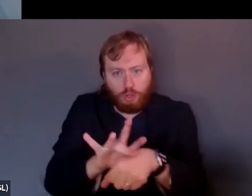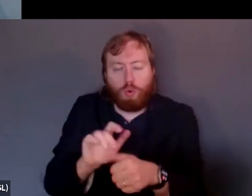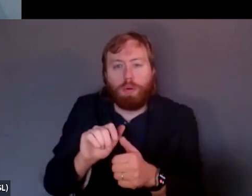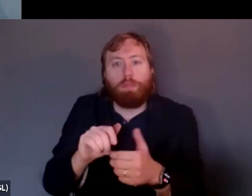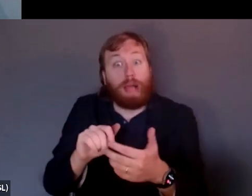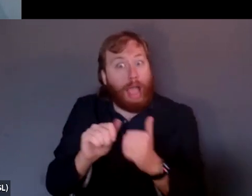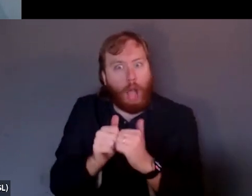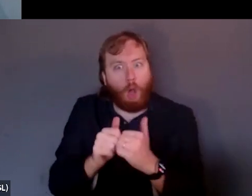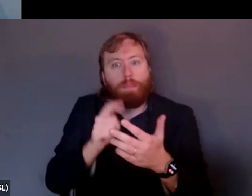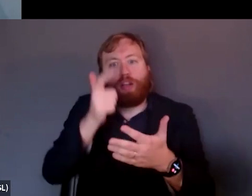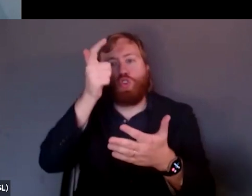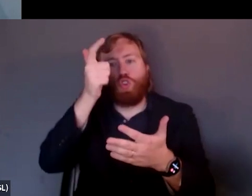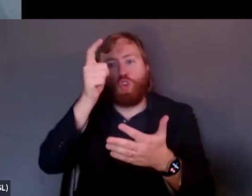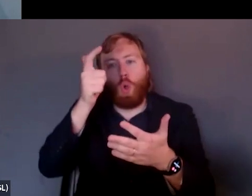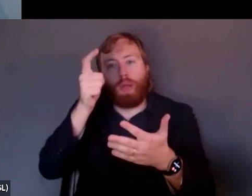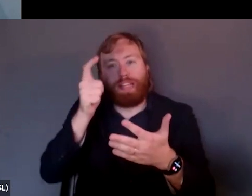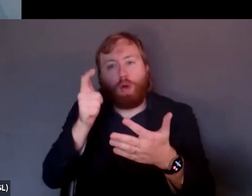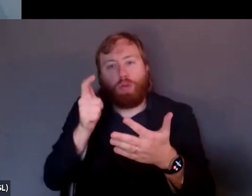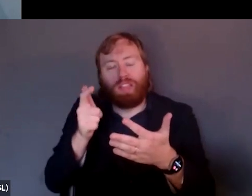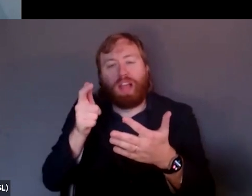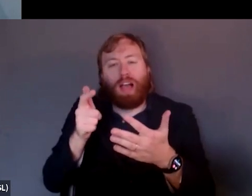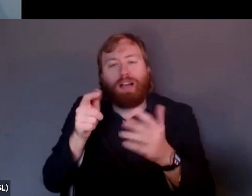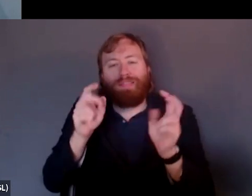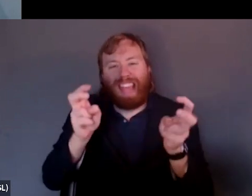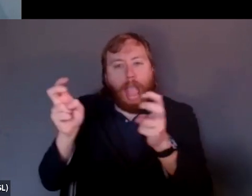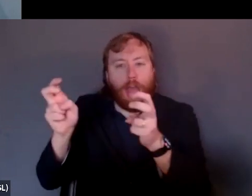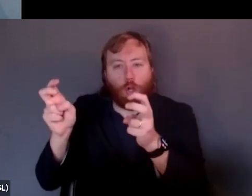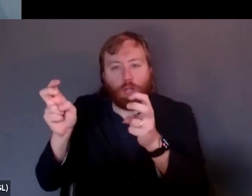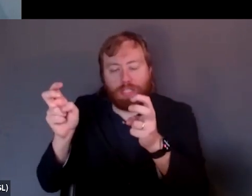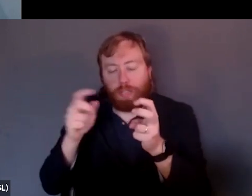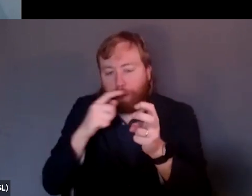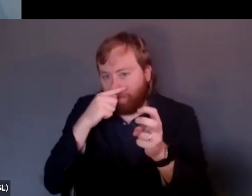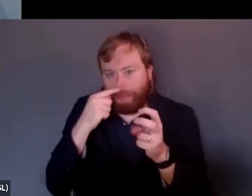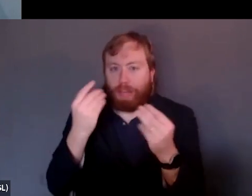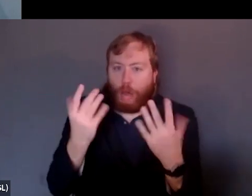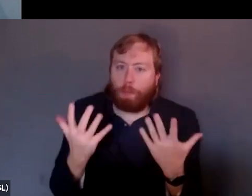and that communicates the similar information of what stops are they in and in what order.